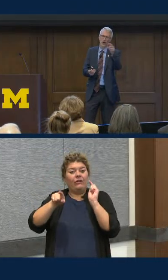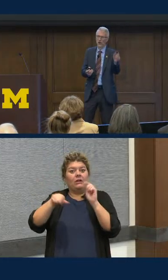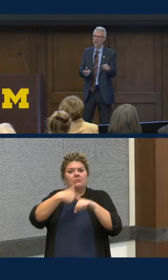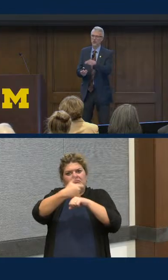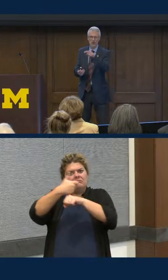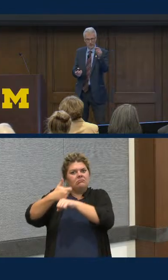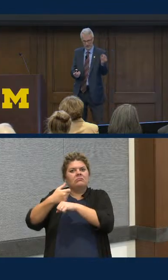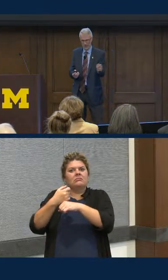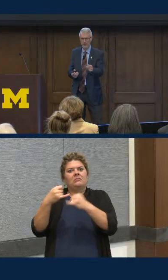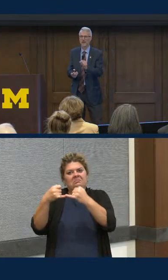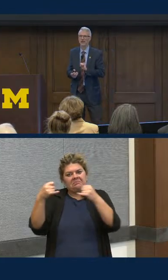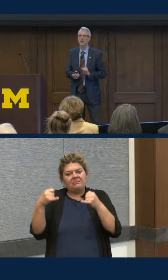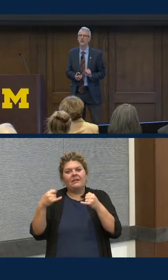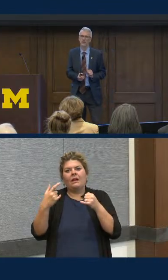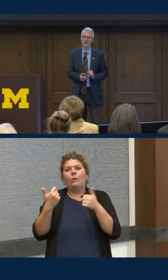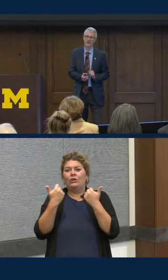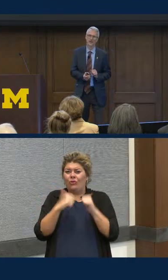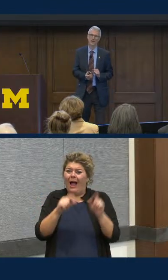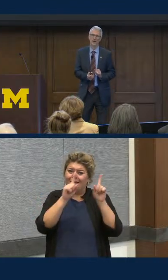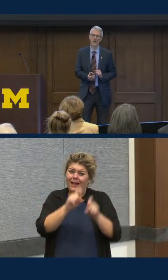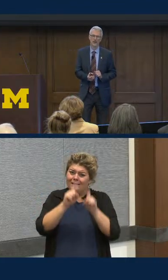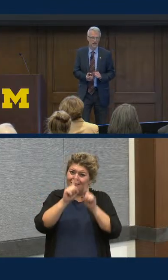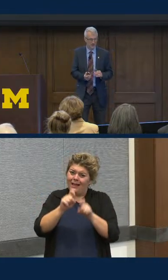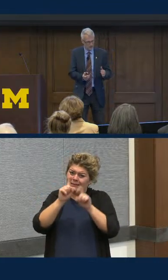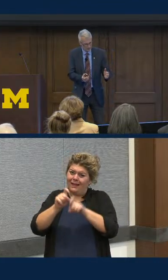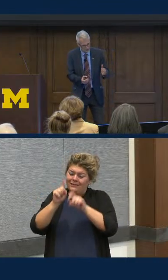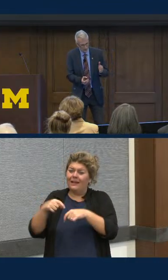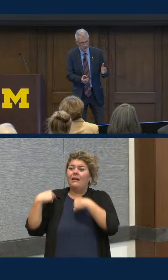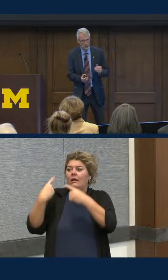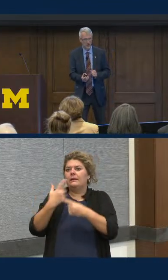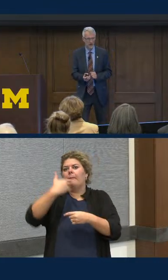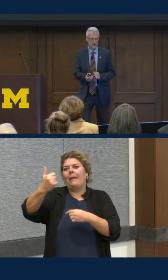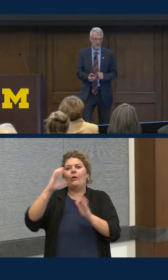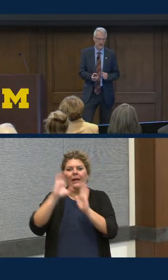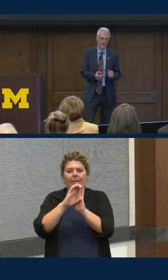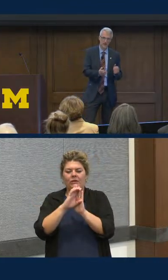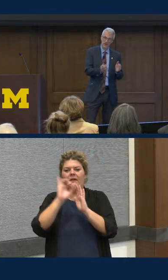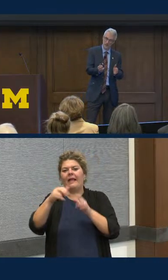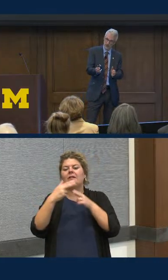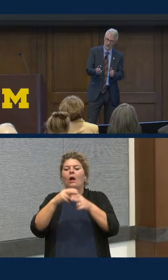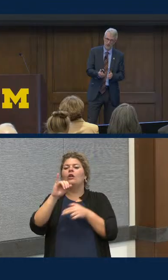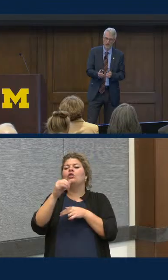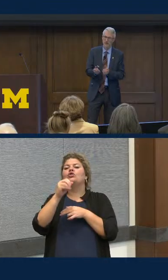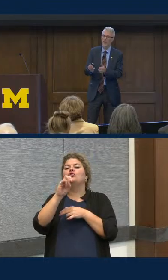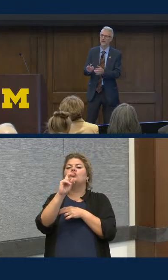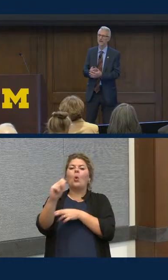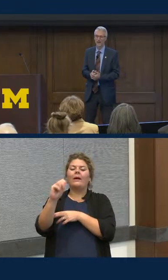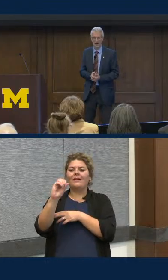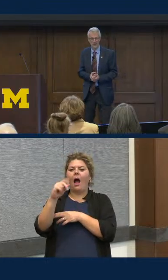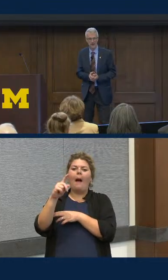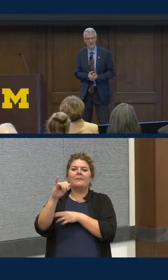method over and over until we get good images that come out